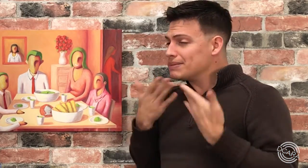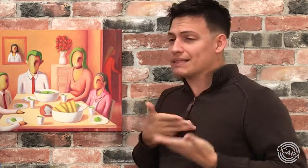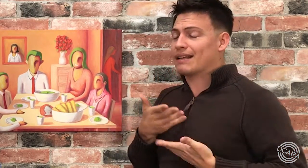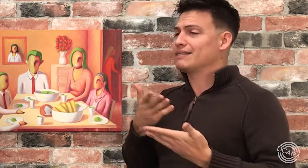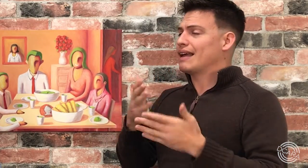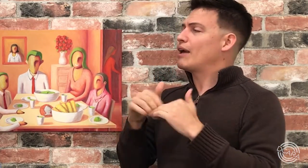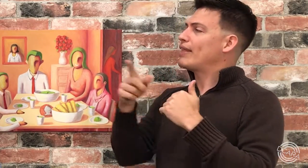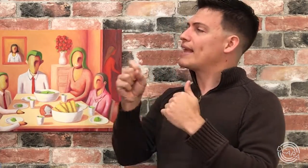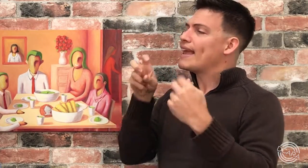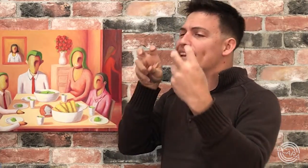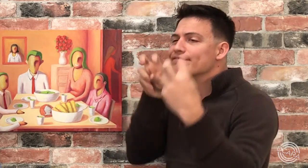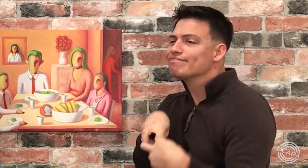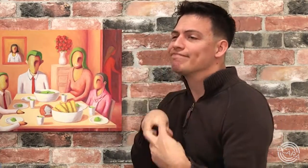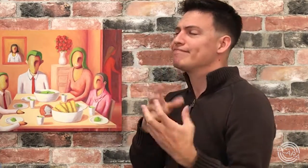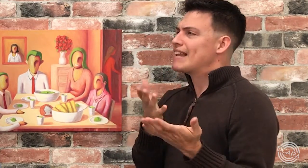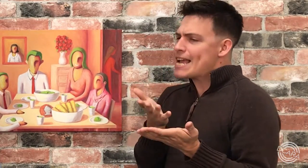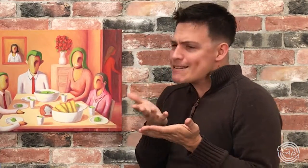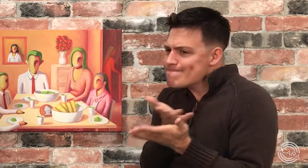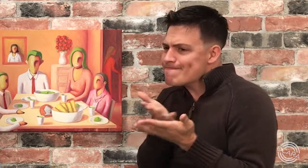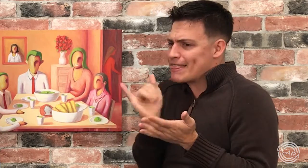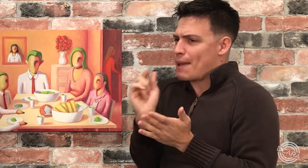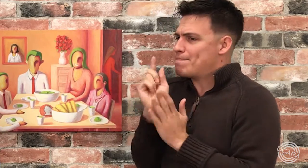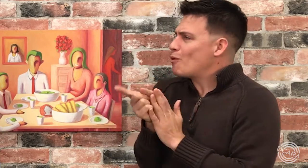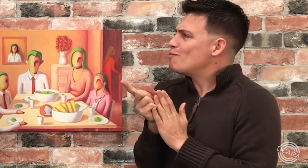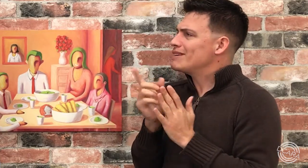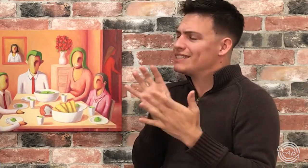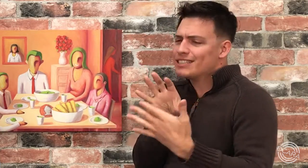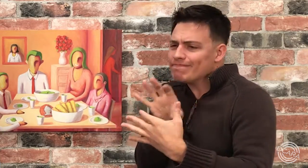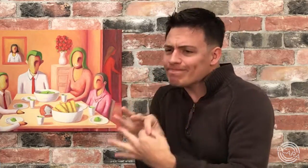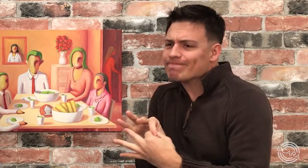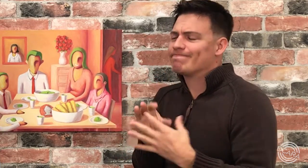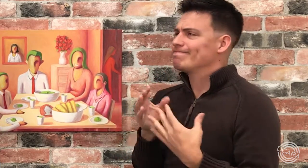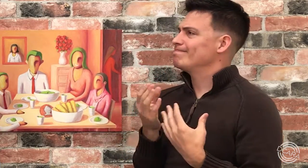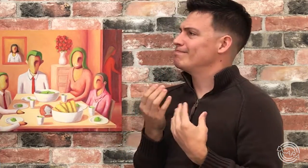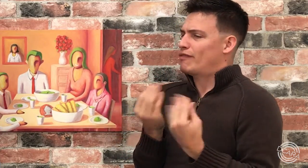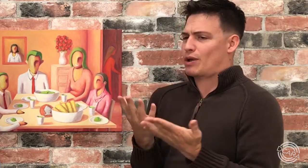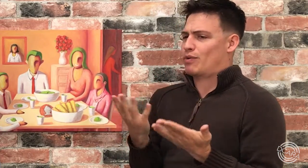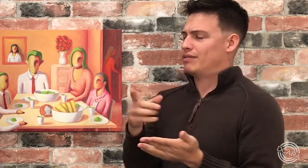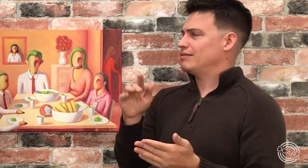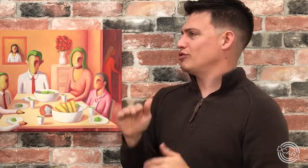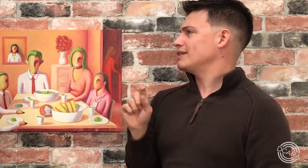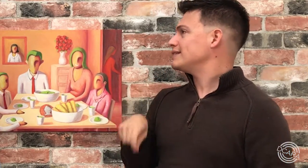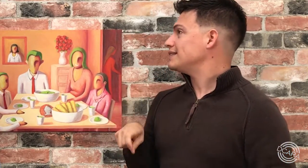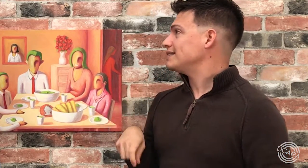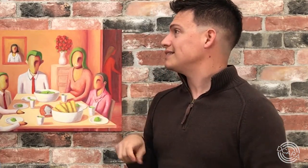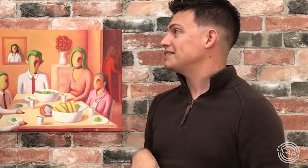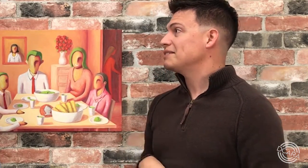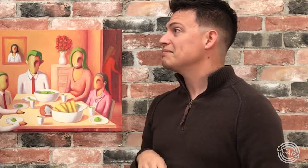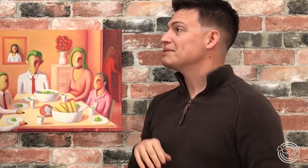How they can sit down with their child in that moment to connect with them and give them what they need.